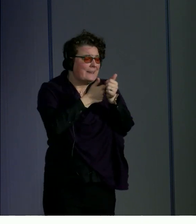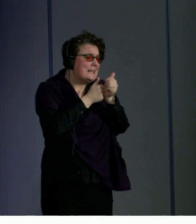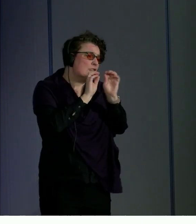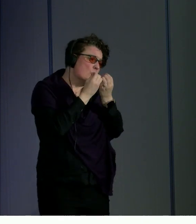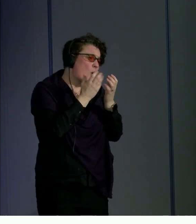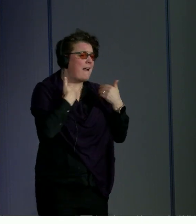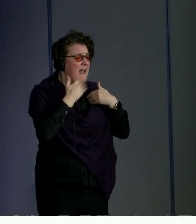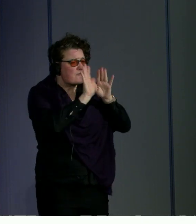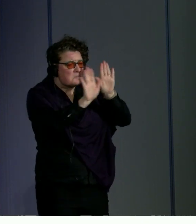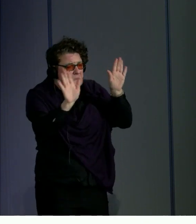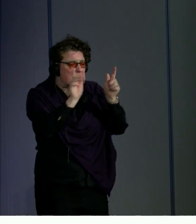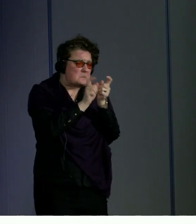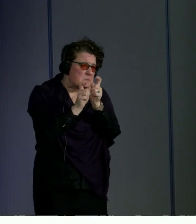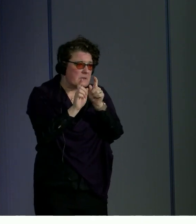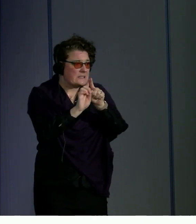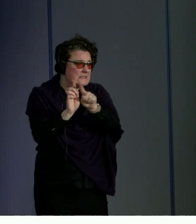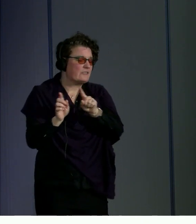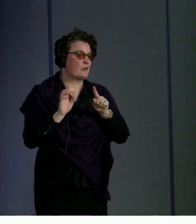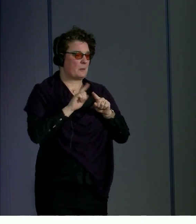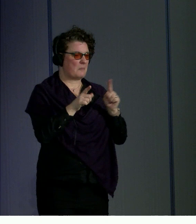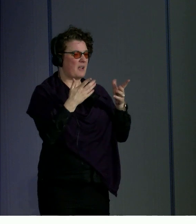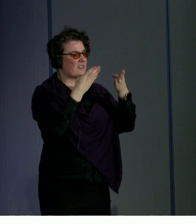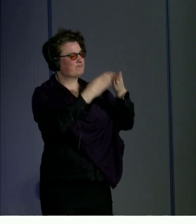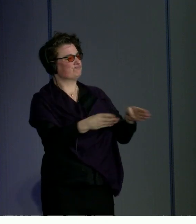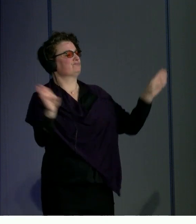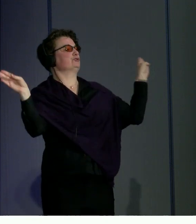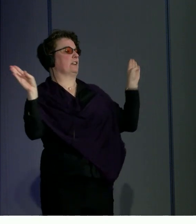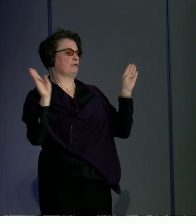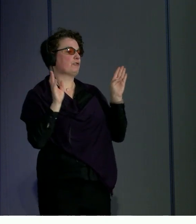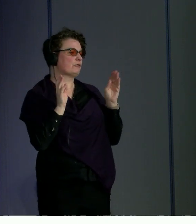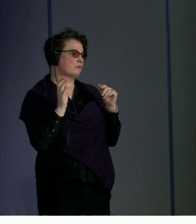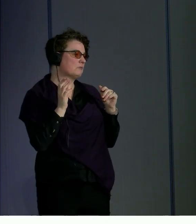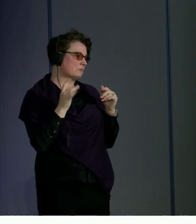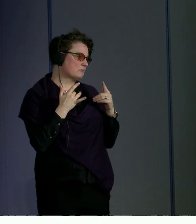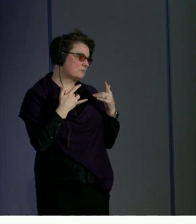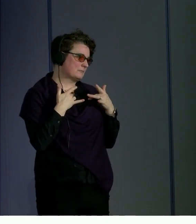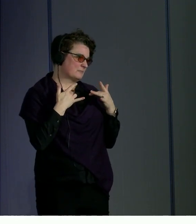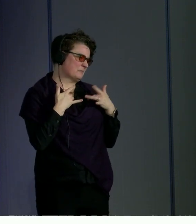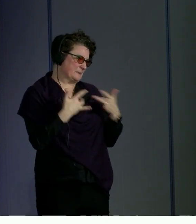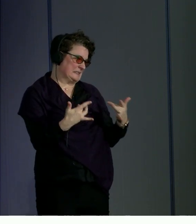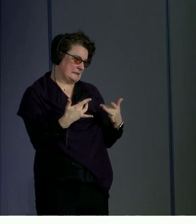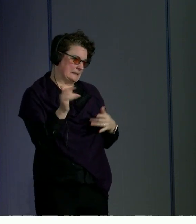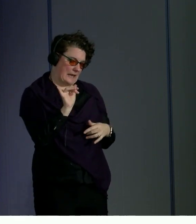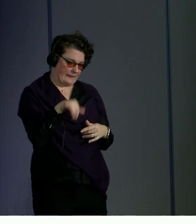these. These are just an amalgam of variety of scenarios we observed over the years.